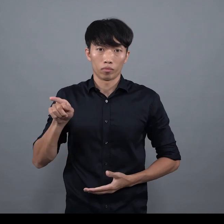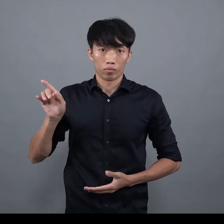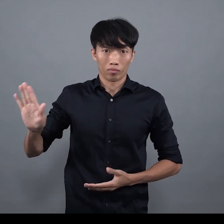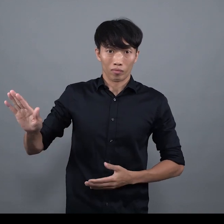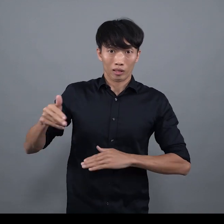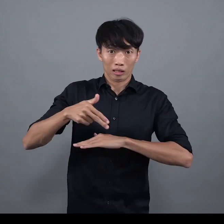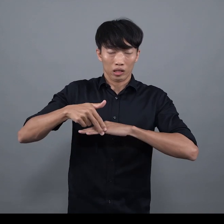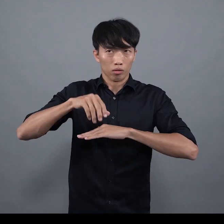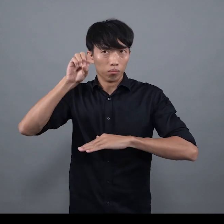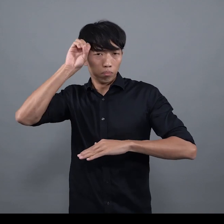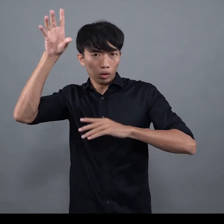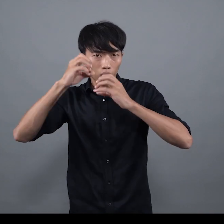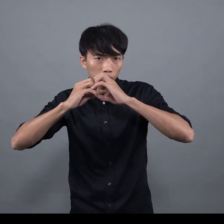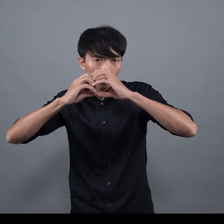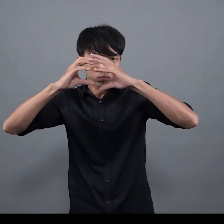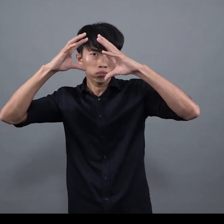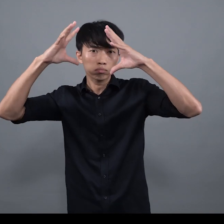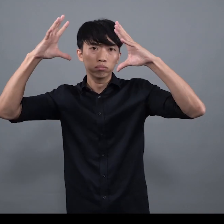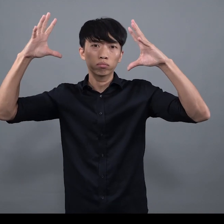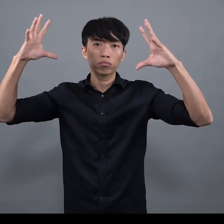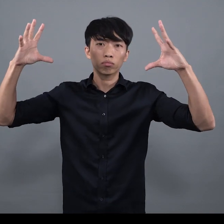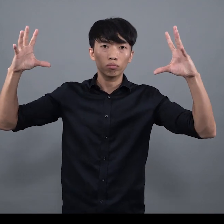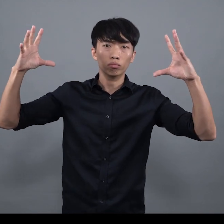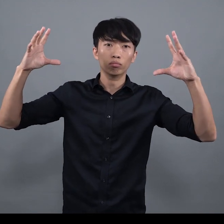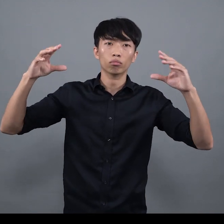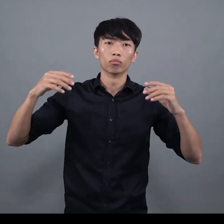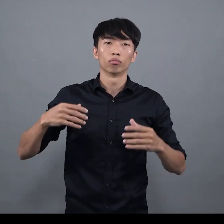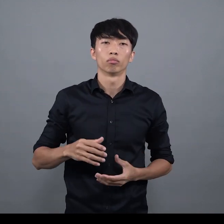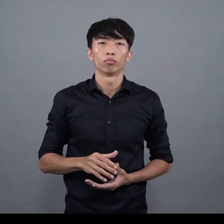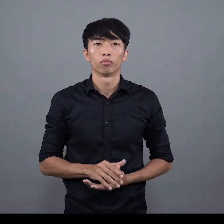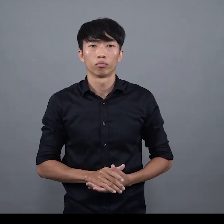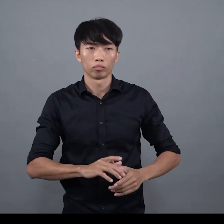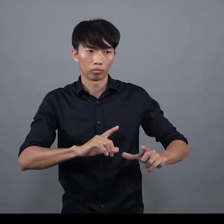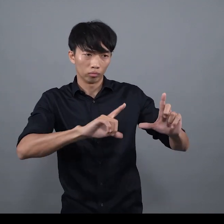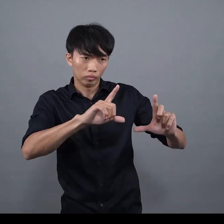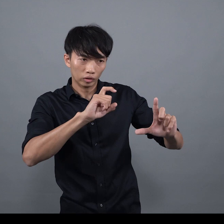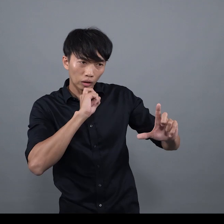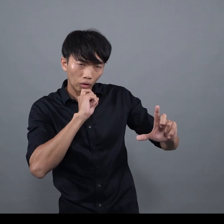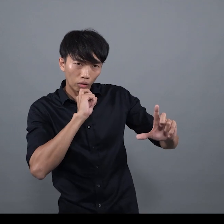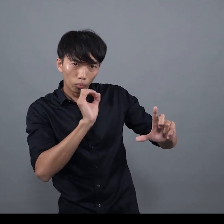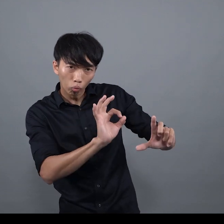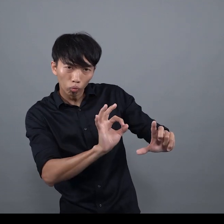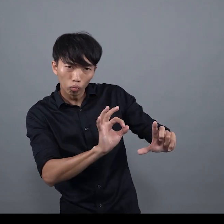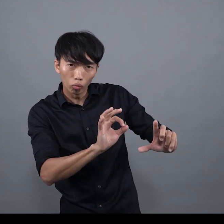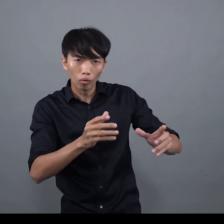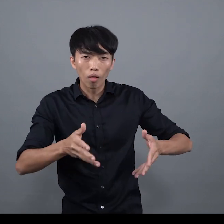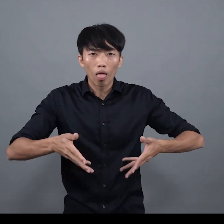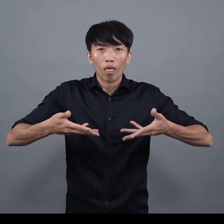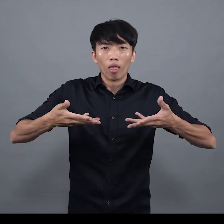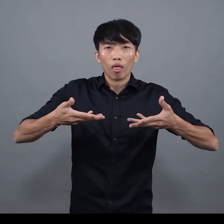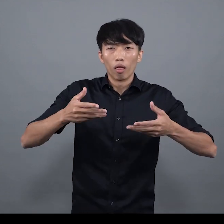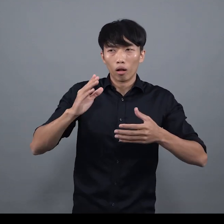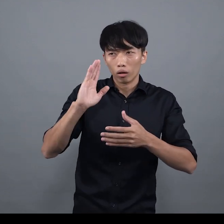Kuramata was a designer that really brought notions of form and formlessness lightness, transparency